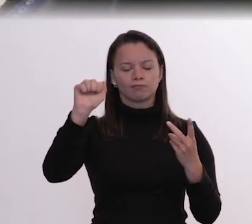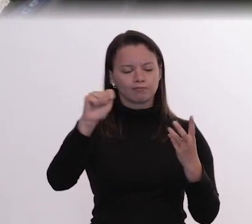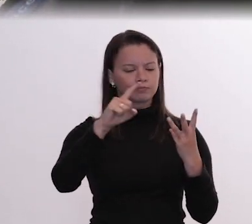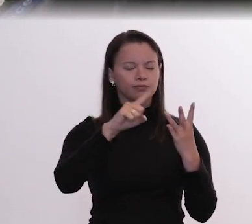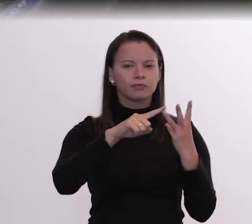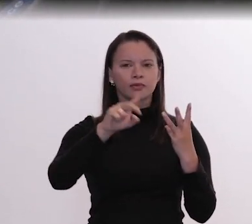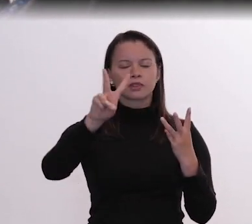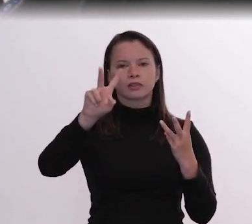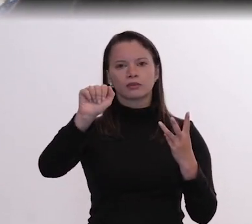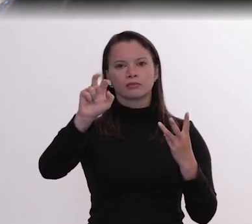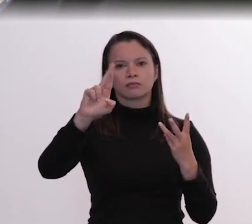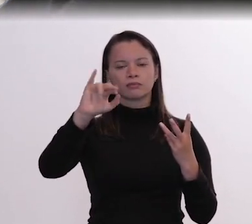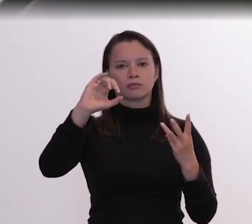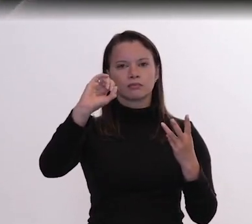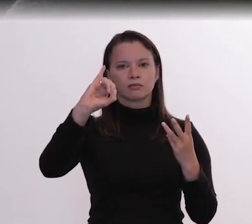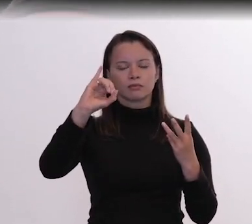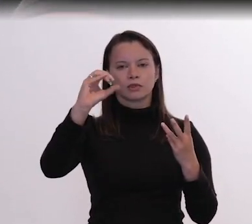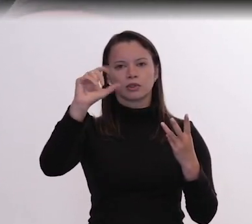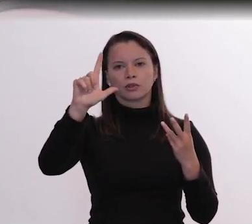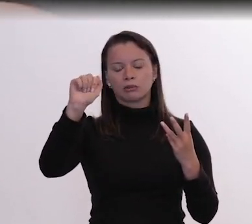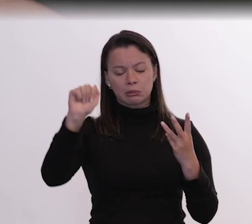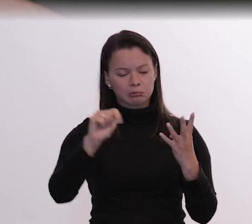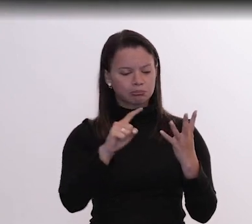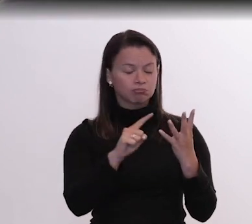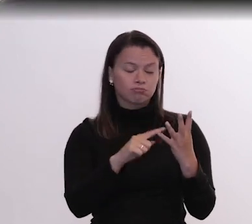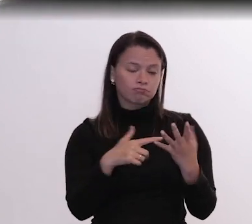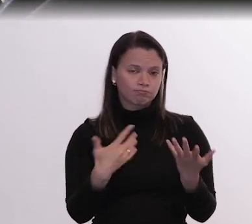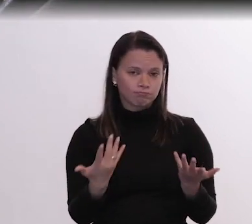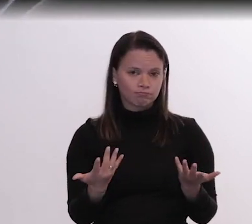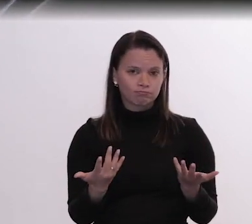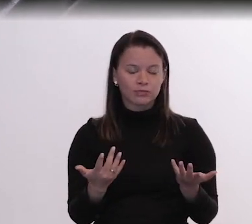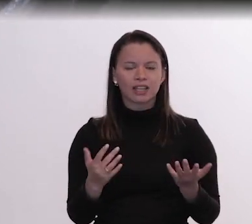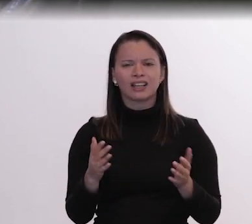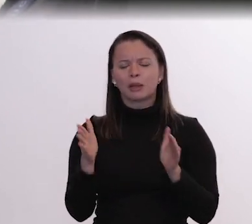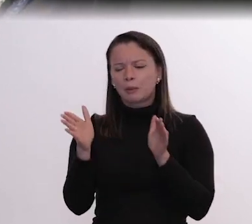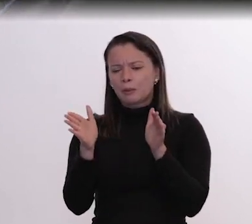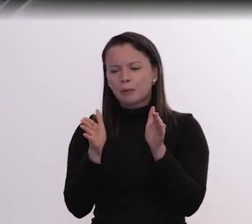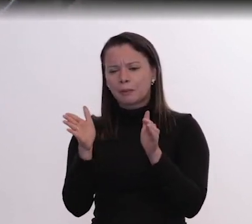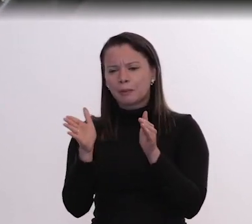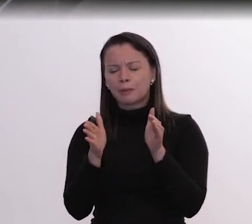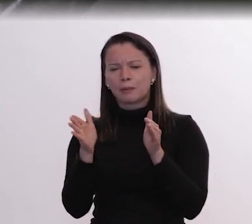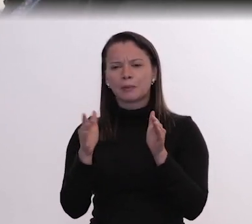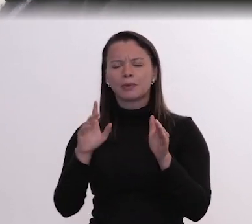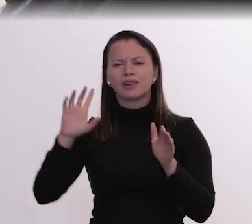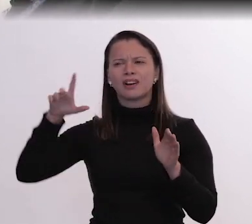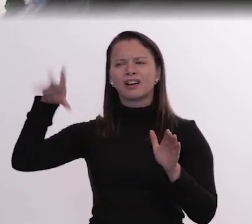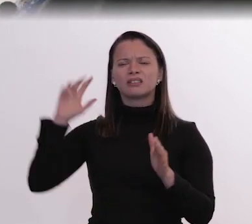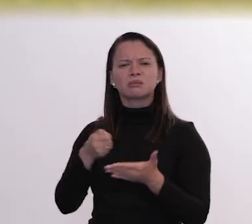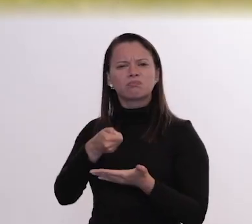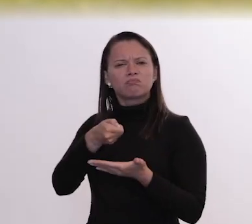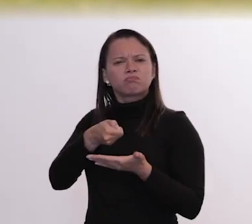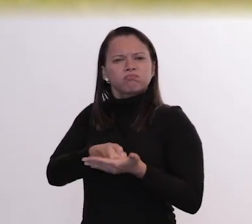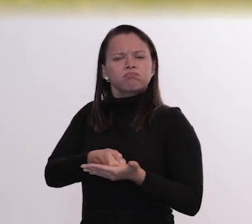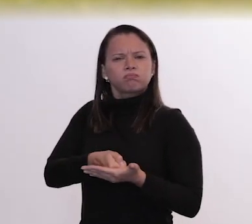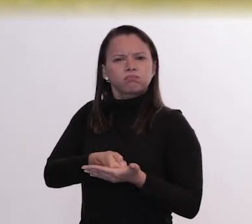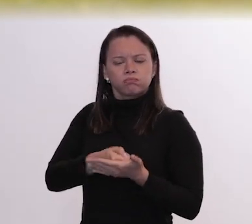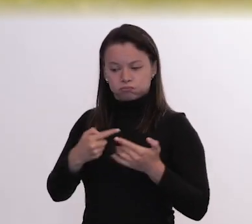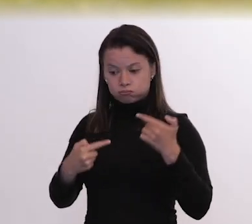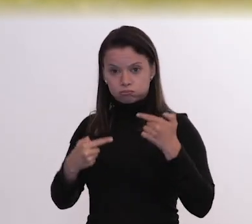The urban sanitation campaign in Rio de Janeiro, led by Pereira Passos, was even authoritarian and a rebellion broke out after. It provoked a rebellion,